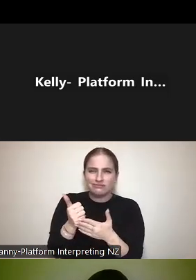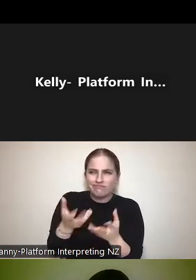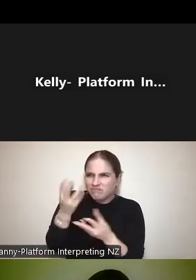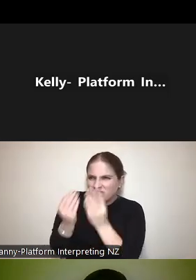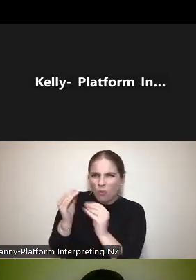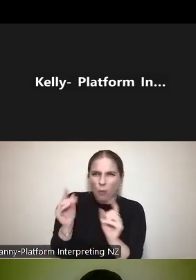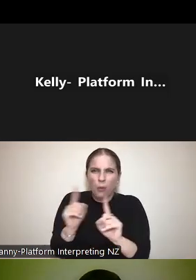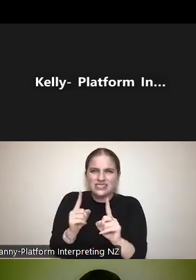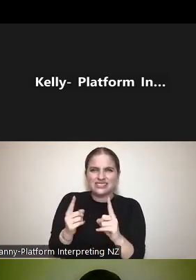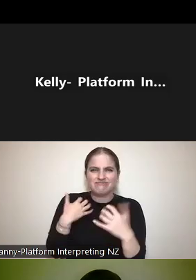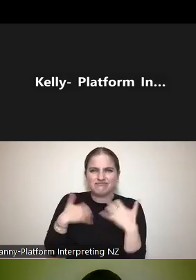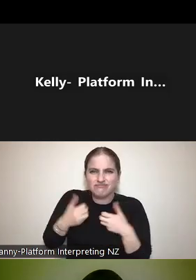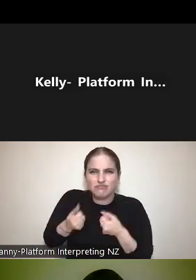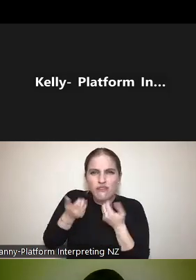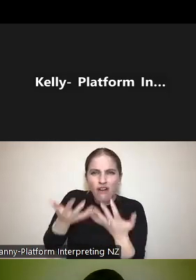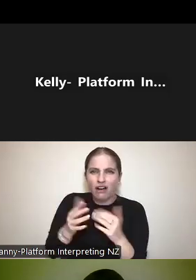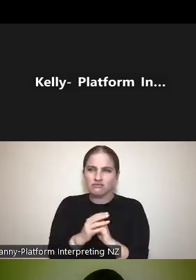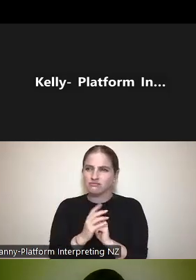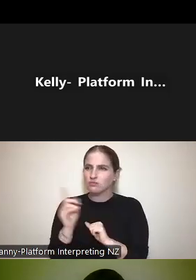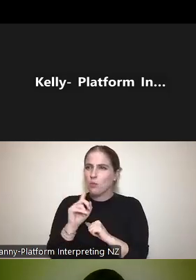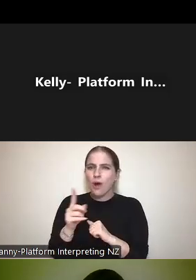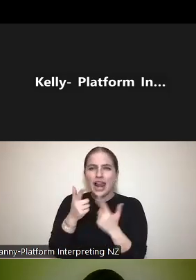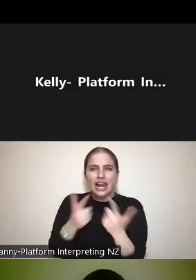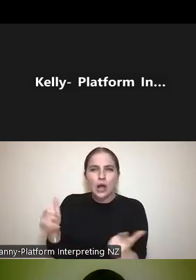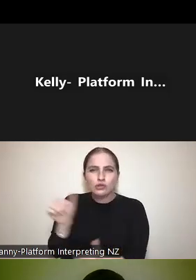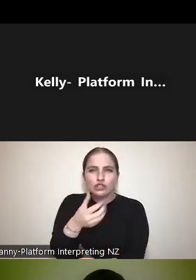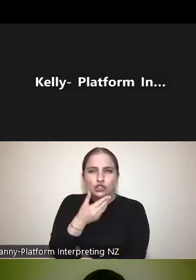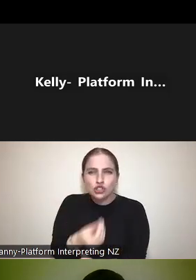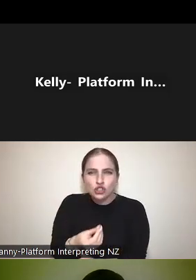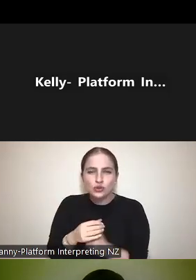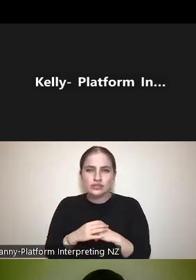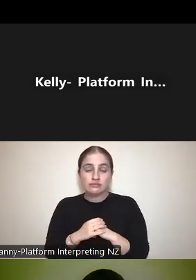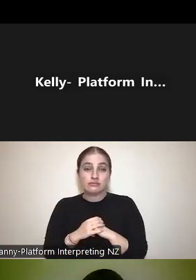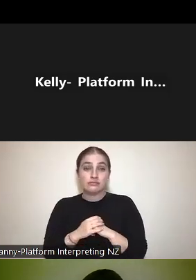what sort of language to use. One of the audio describers that Stace and